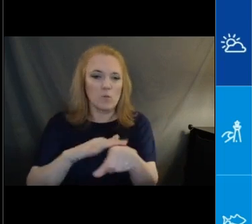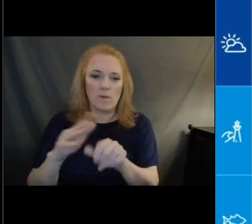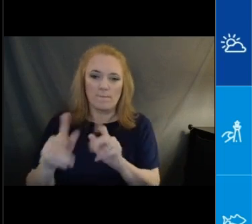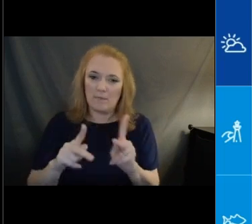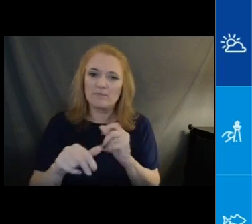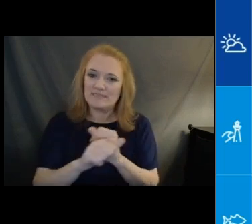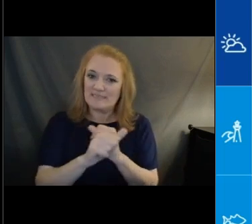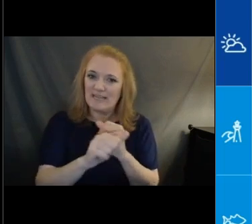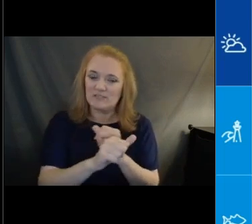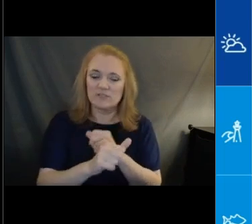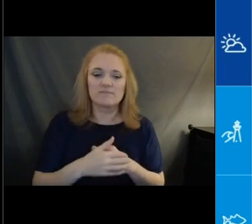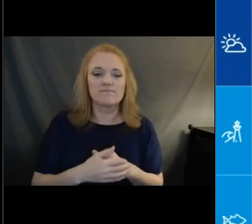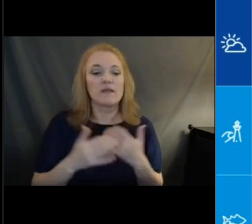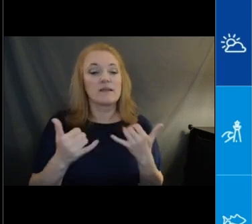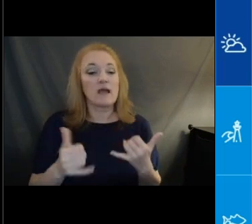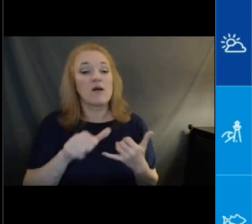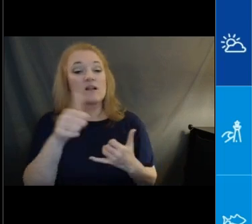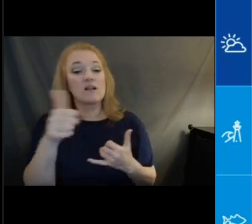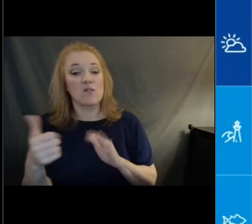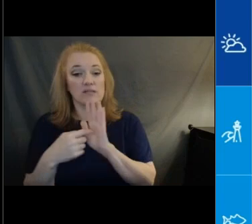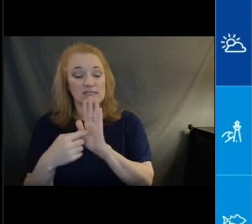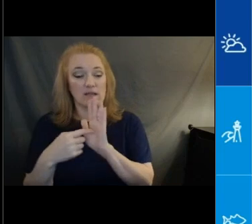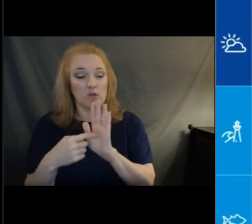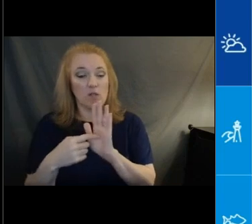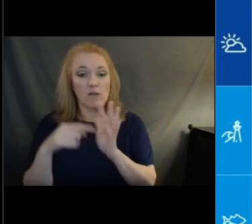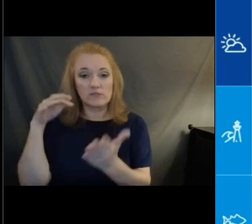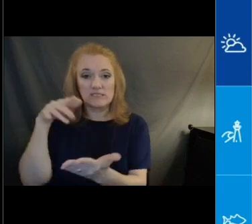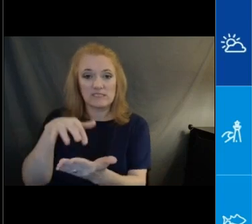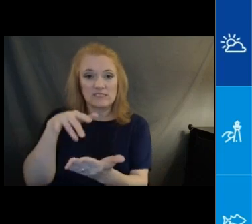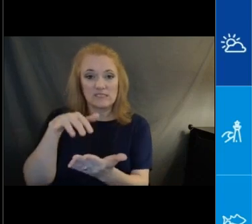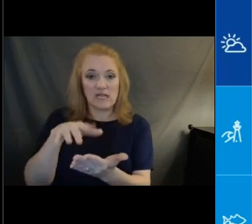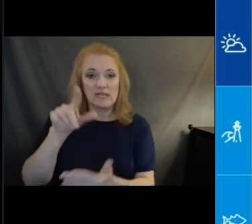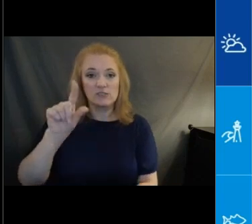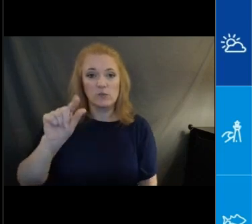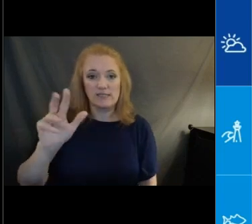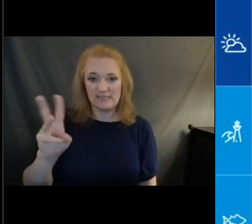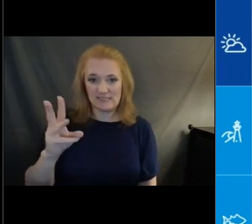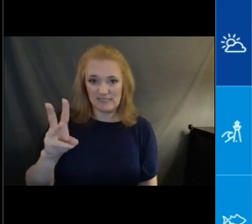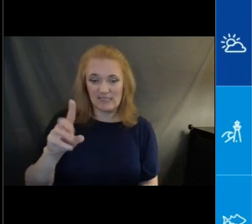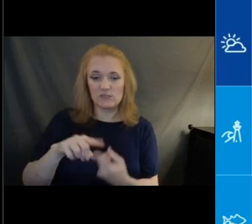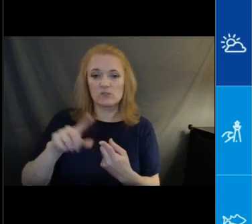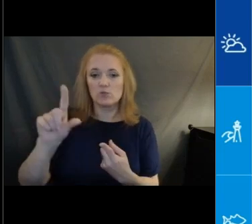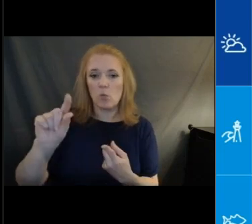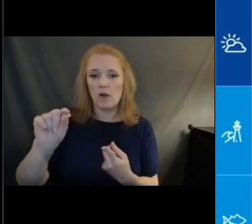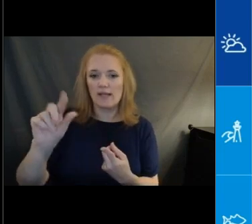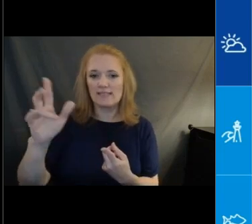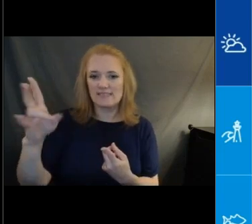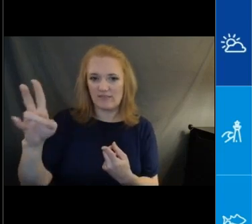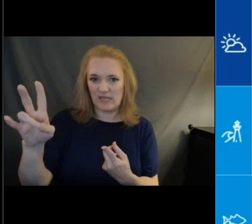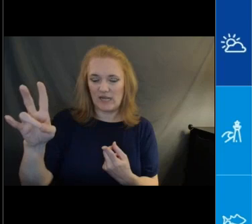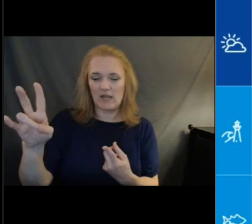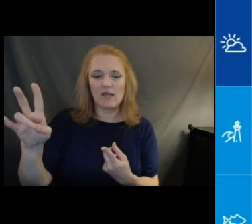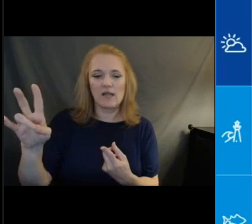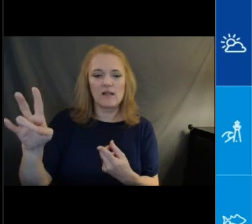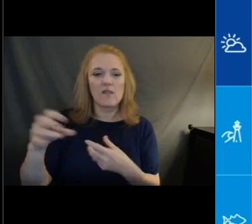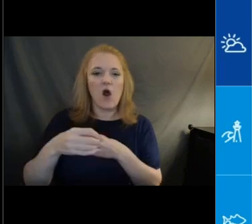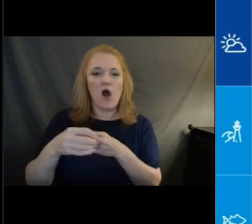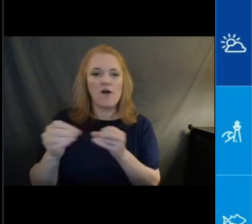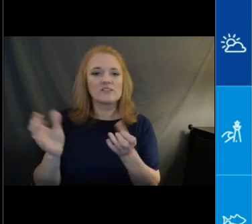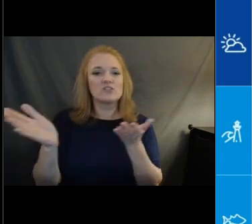more permanent example, there was a study done in 2016 to 2017 where offices serving our New England